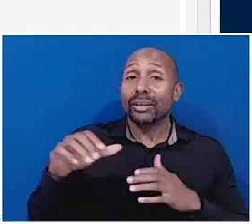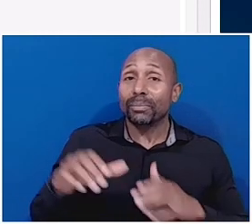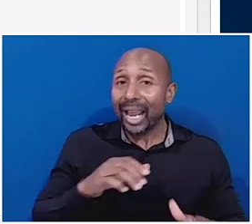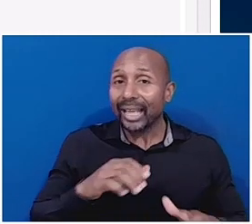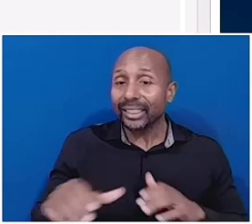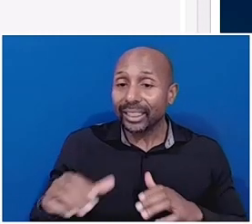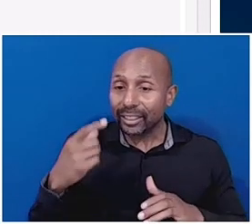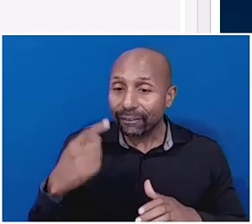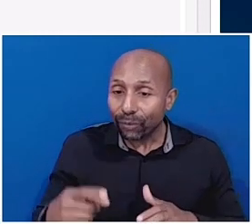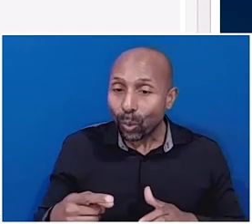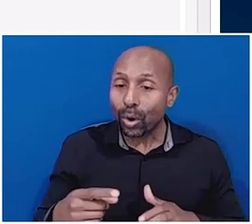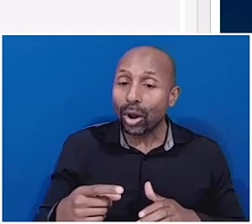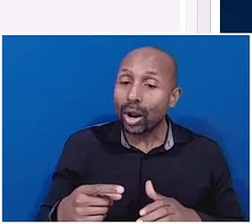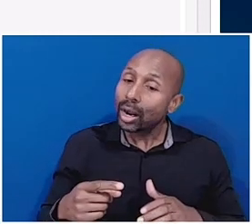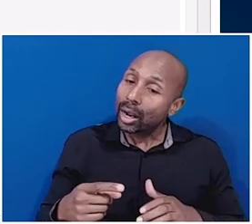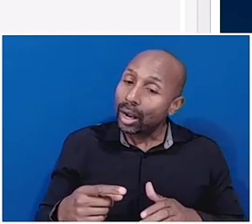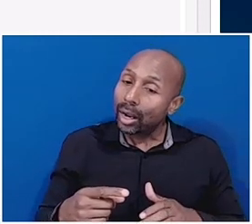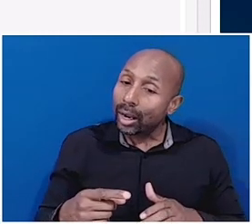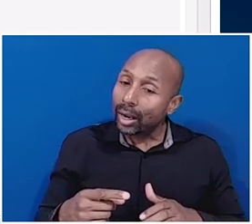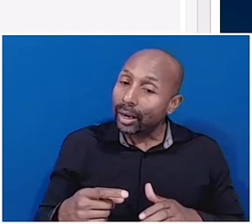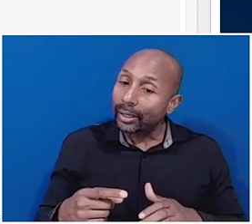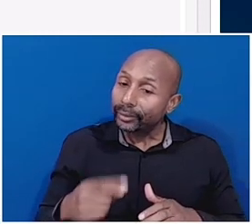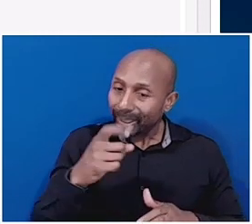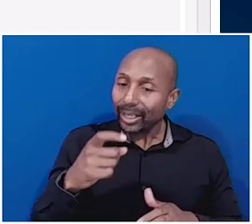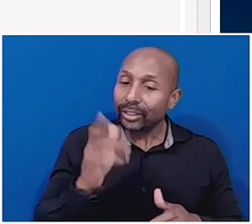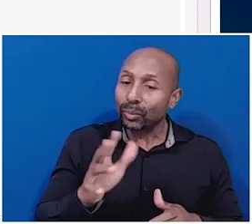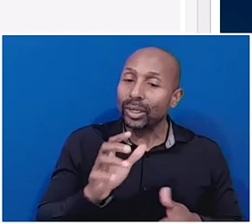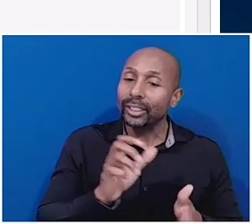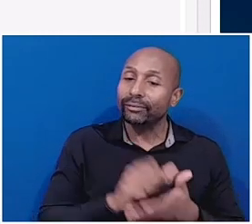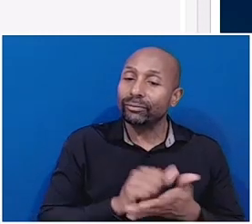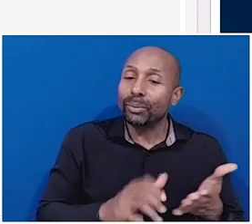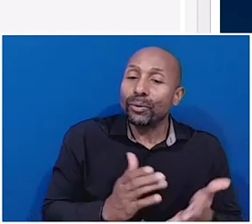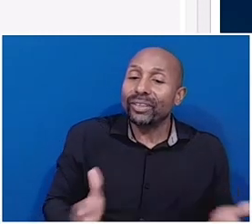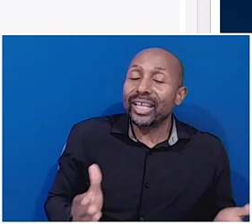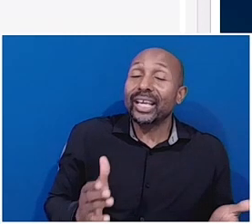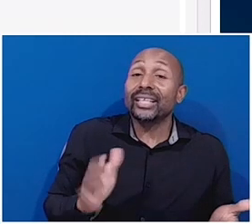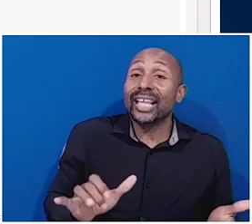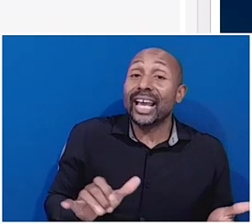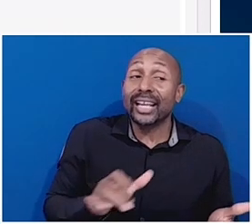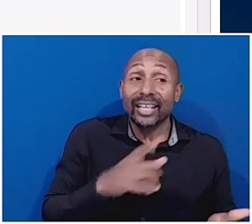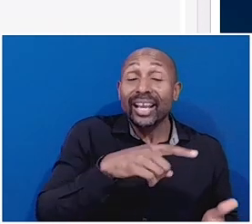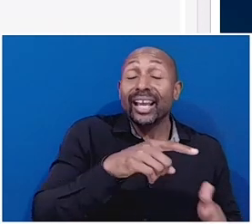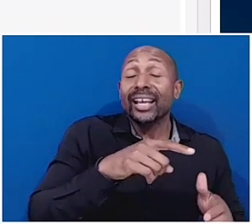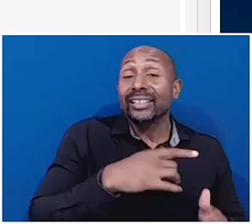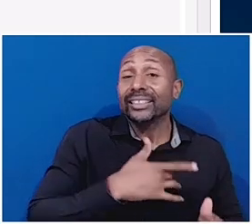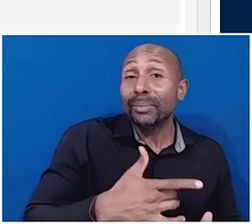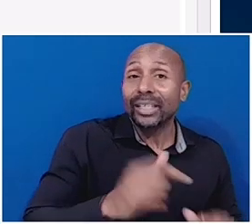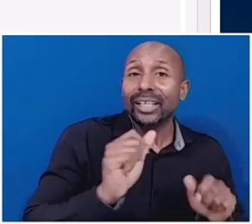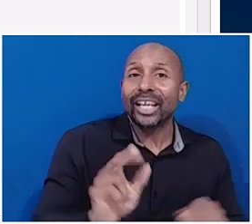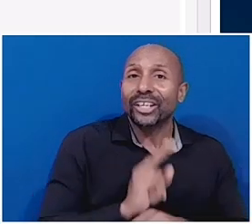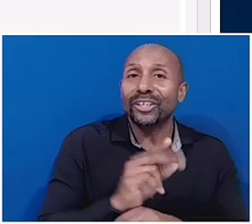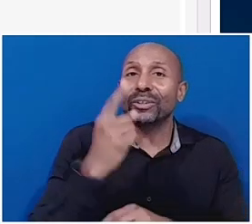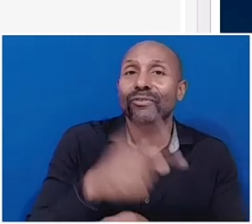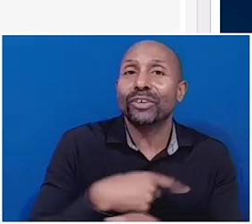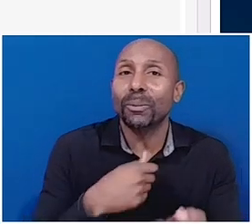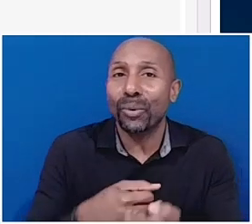So the idea of the provisions related to force switching are worth looking at.